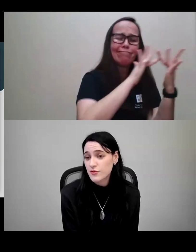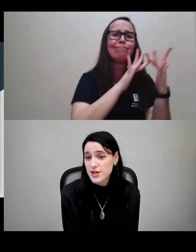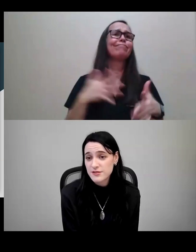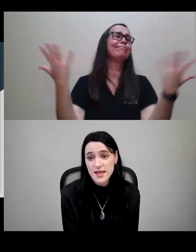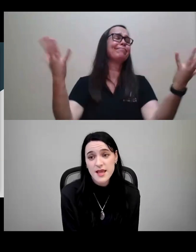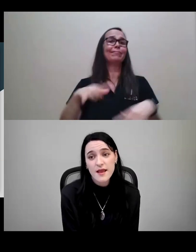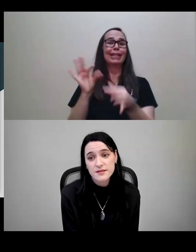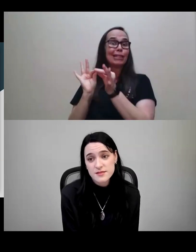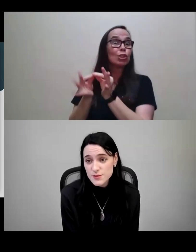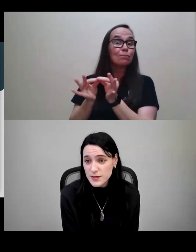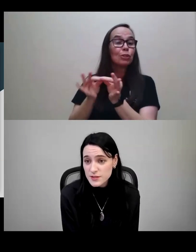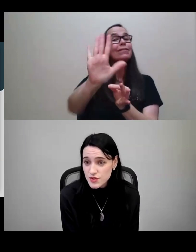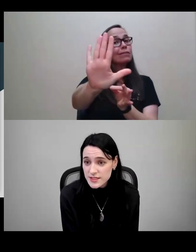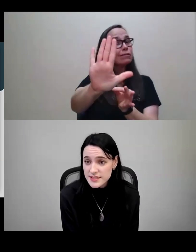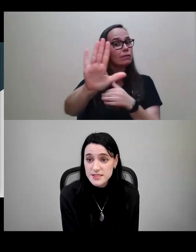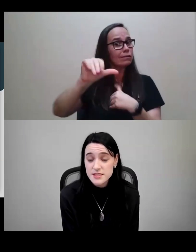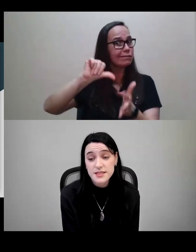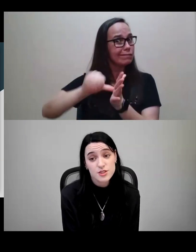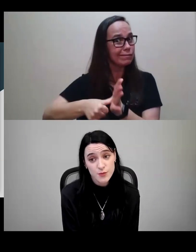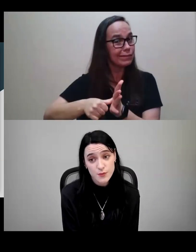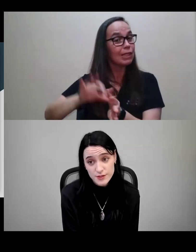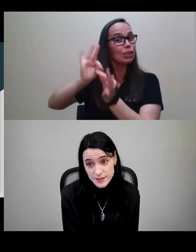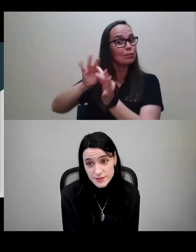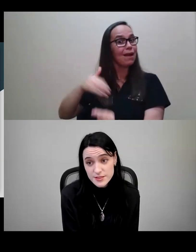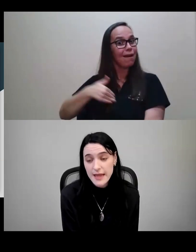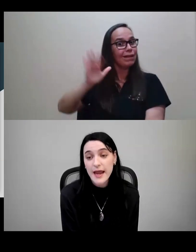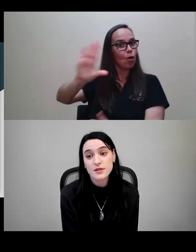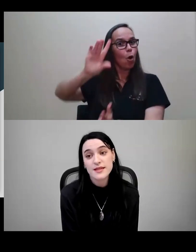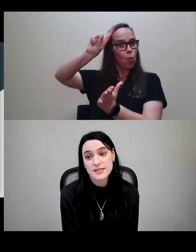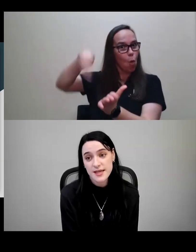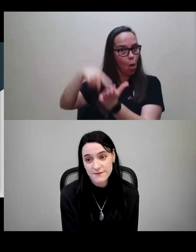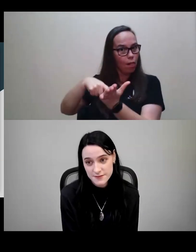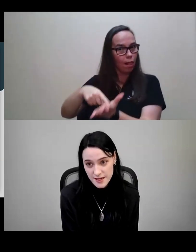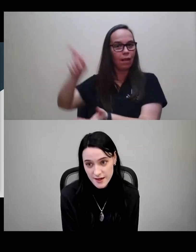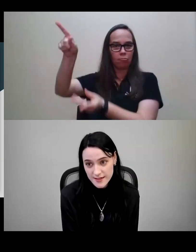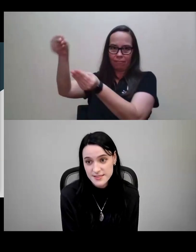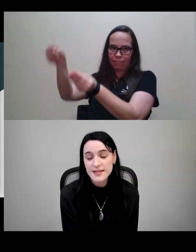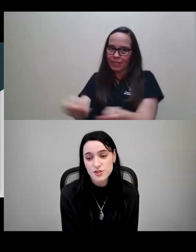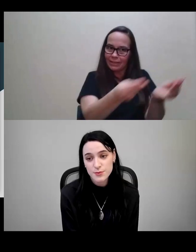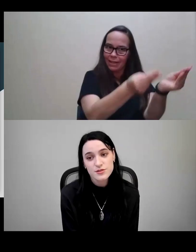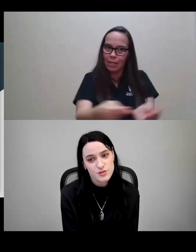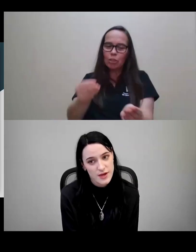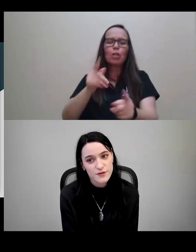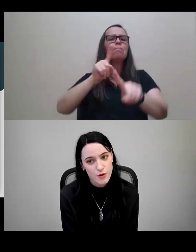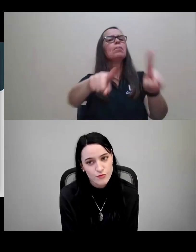Reach out to any ASL specialists, interpreters, and I would like to emphasize interpreters do have